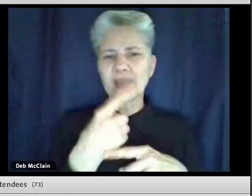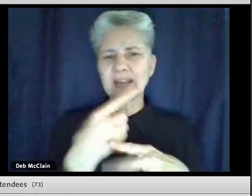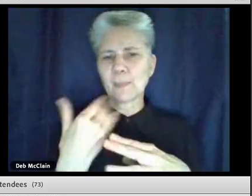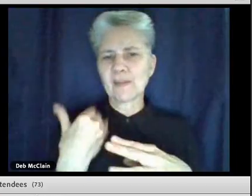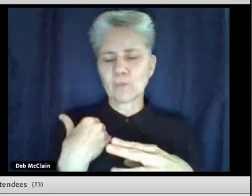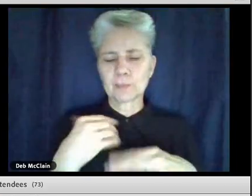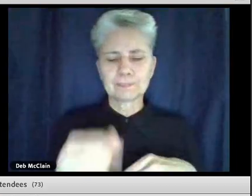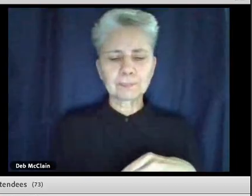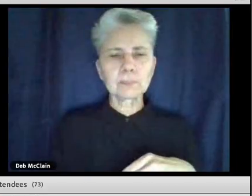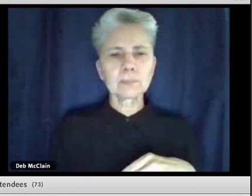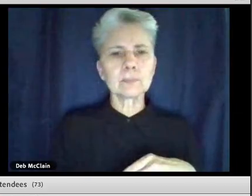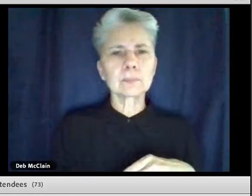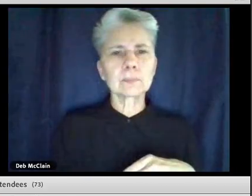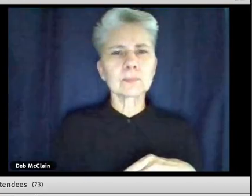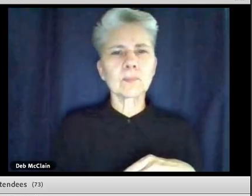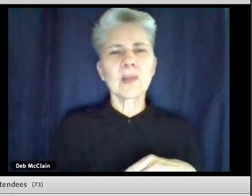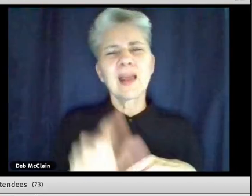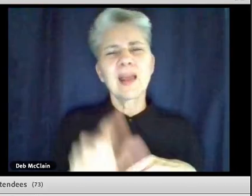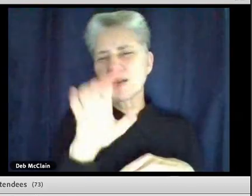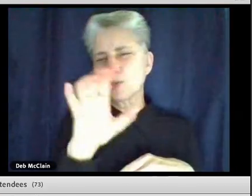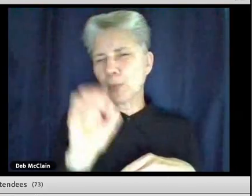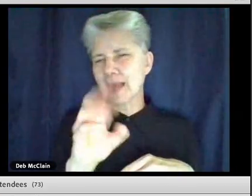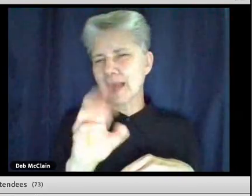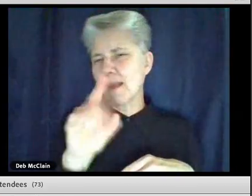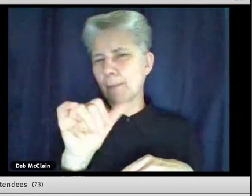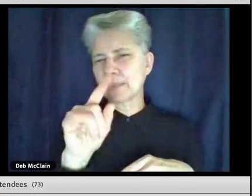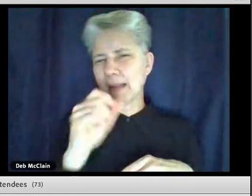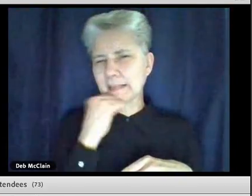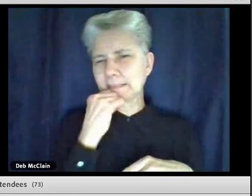so you can see this is not 100% updated, looks like.